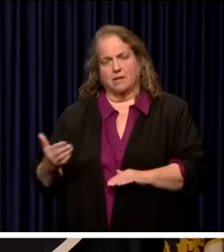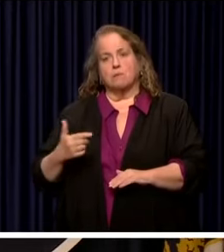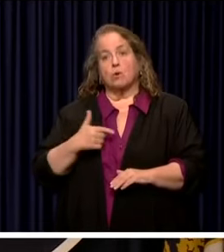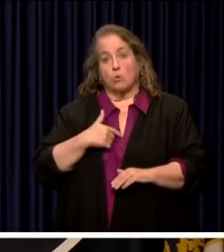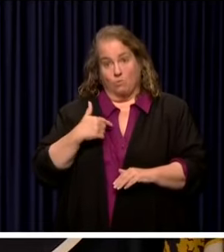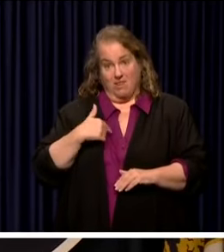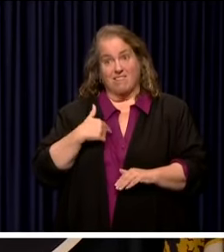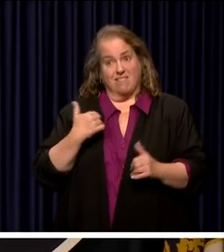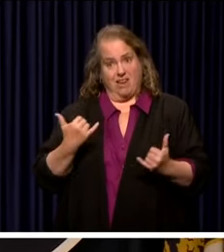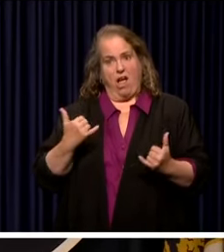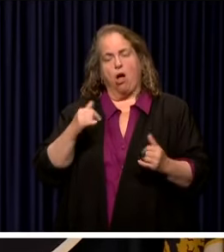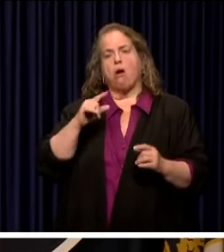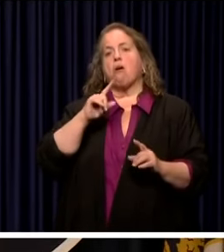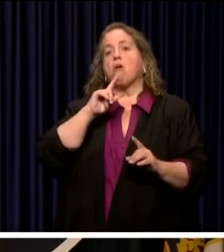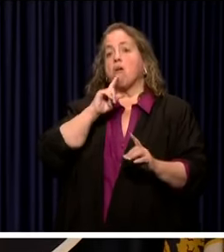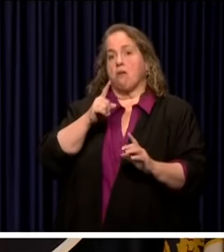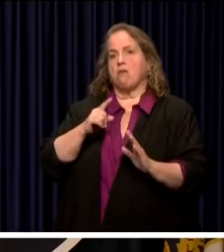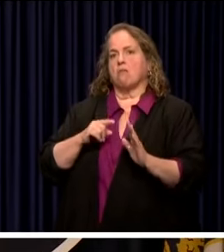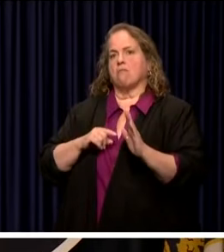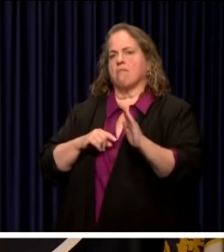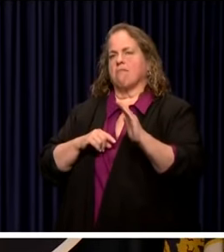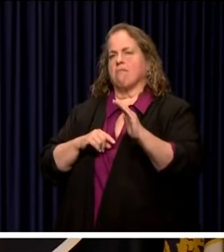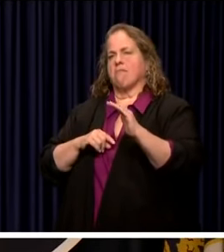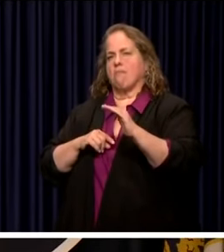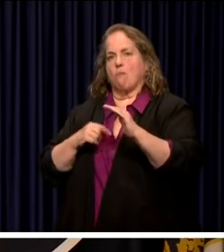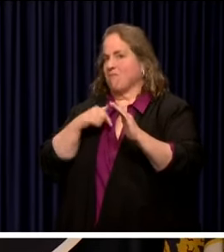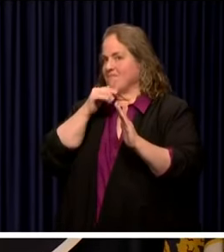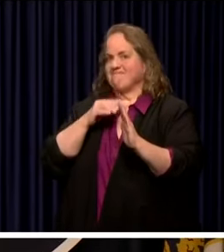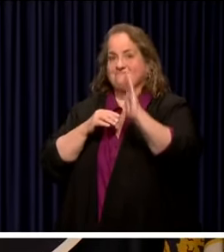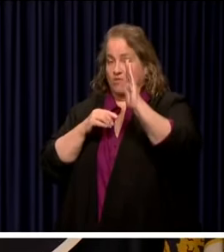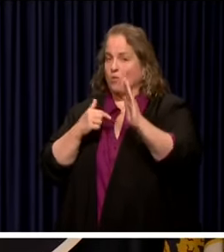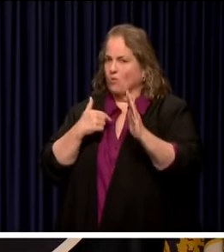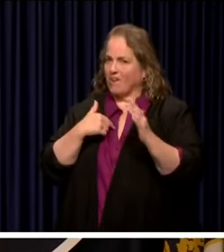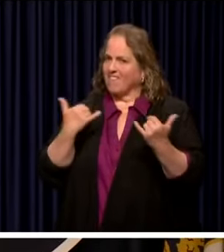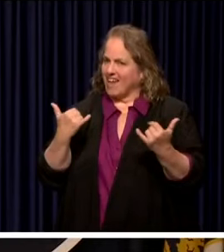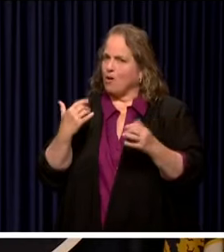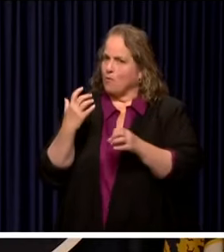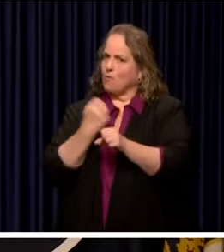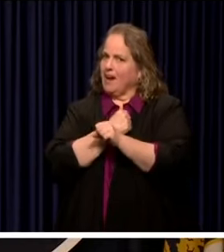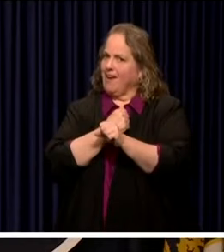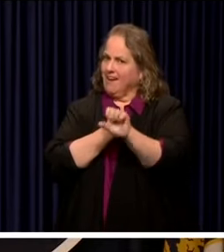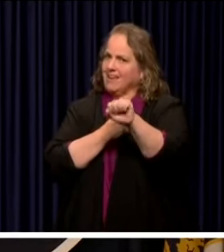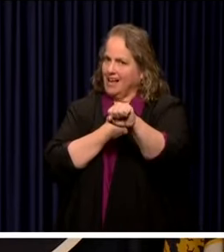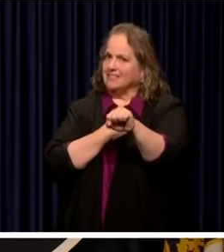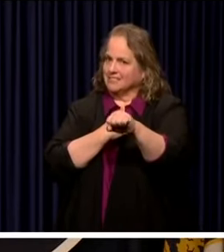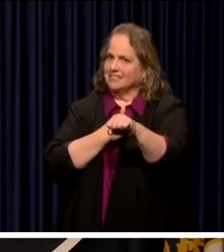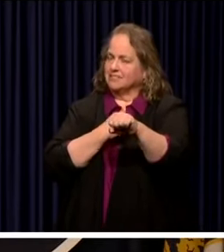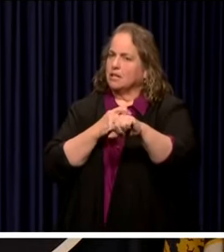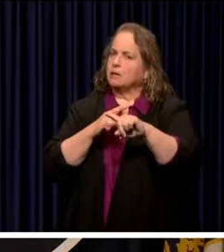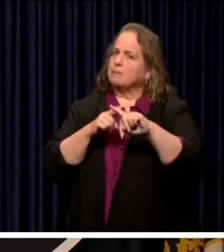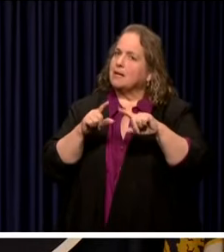BECOMES A RHYTHM AND A REGULAR PART OF WHAT WE DO, THAT IT